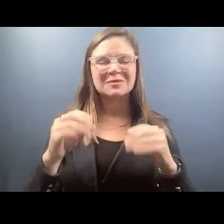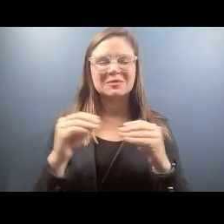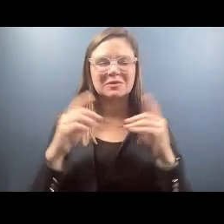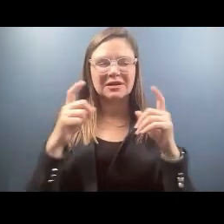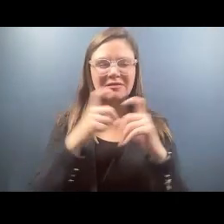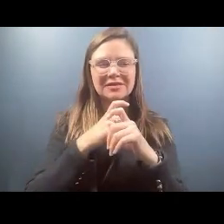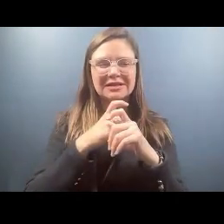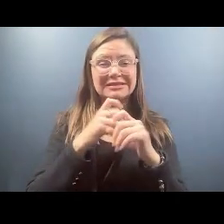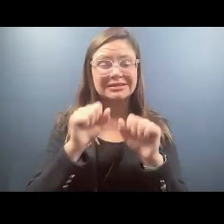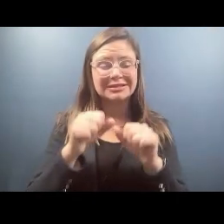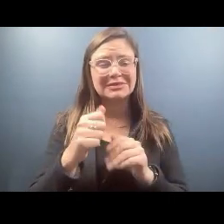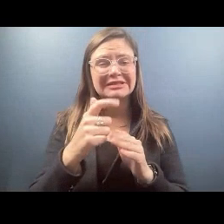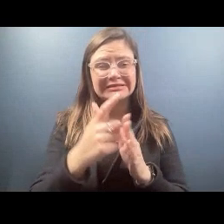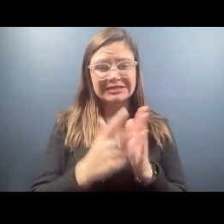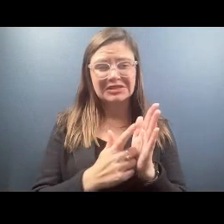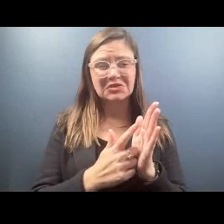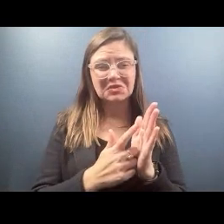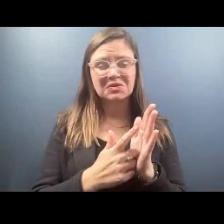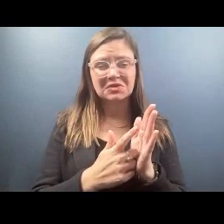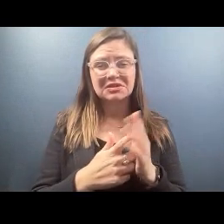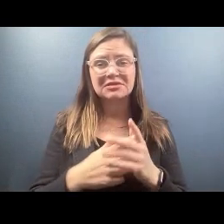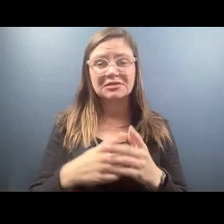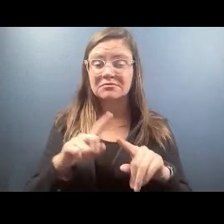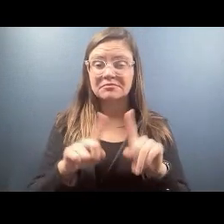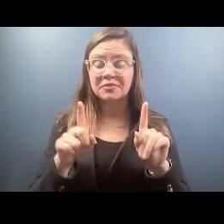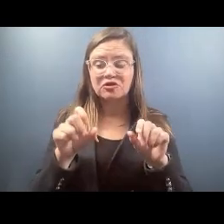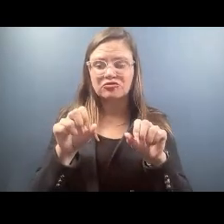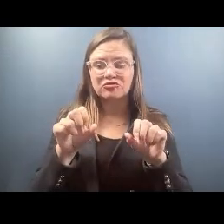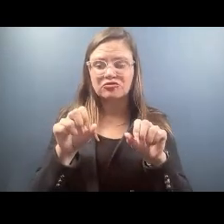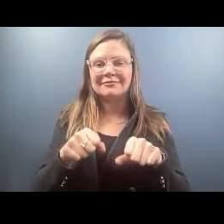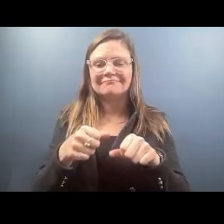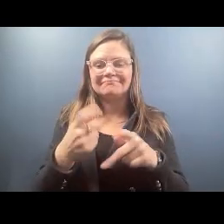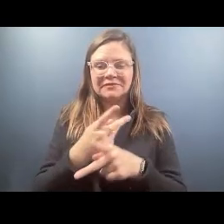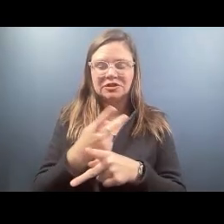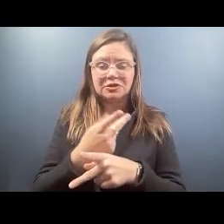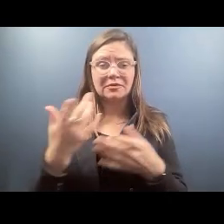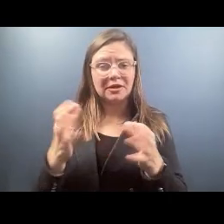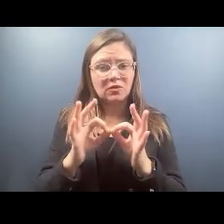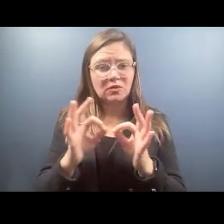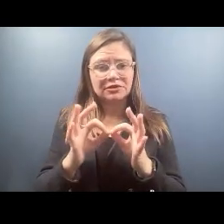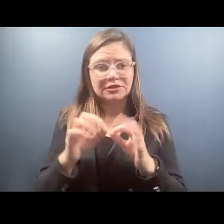These are all concerns that are absolutely navigable and may be worth it depending on your data needs.